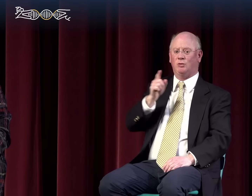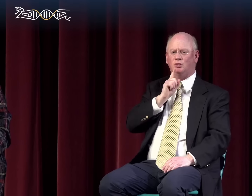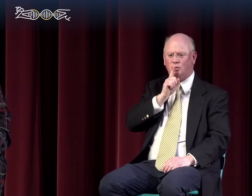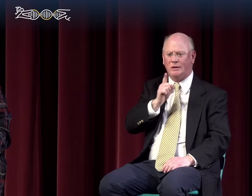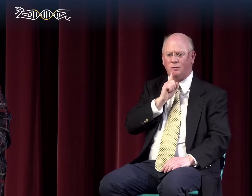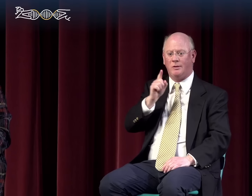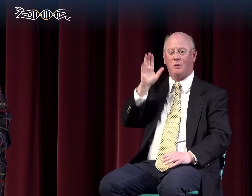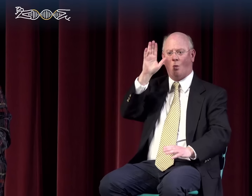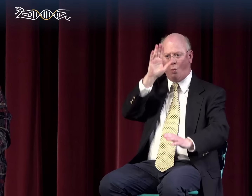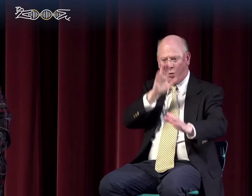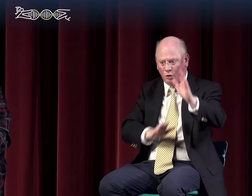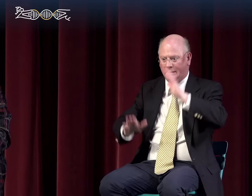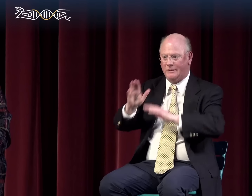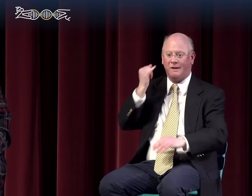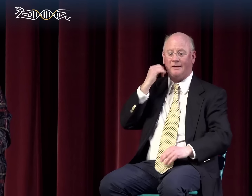community from proliferating.